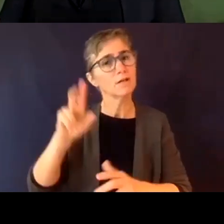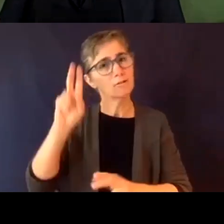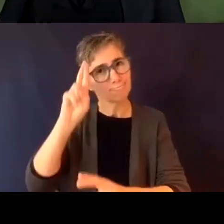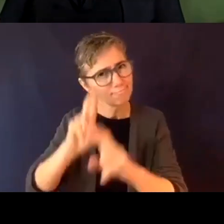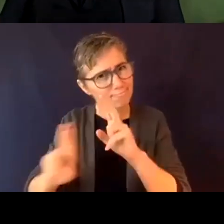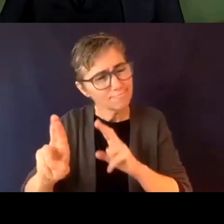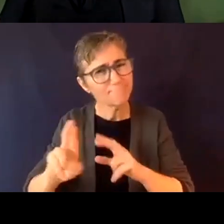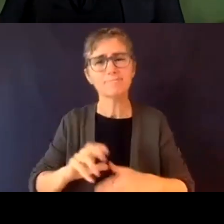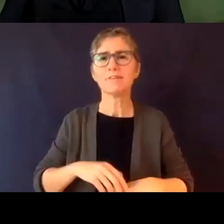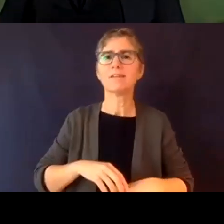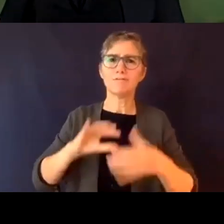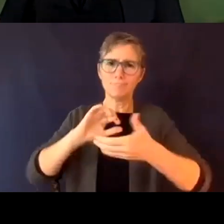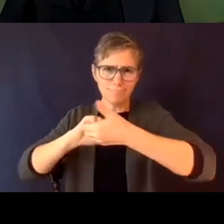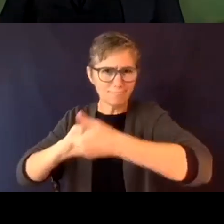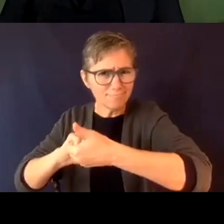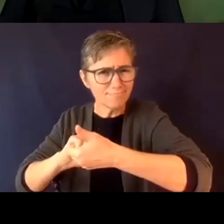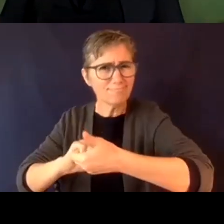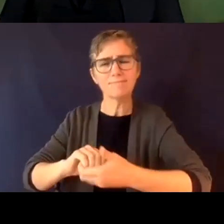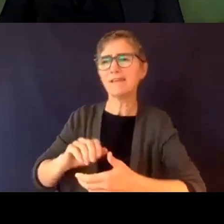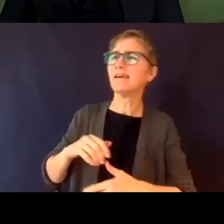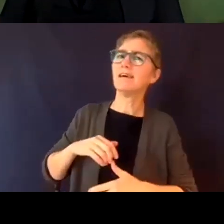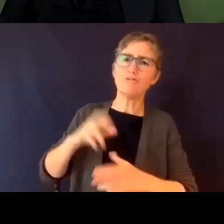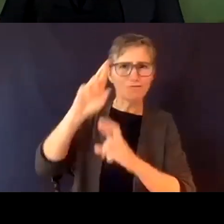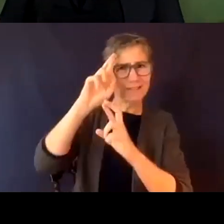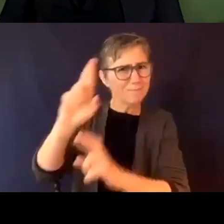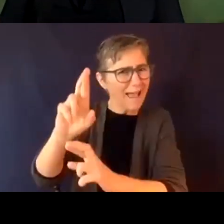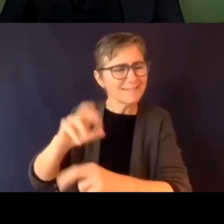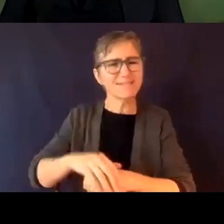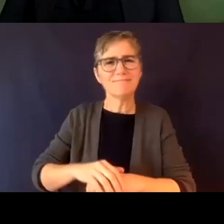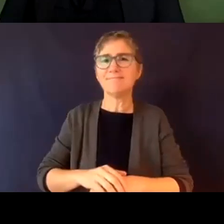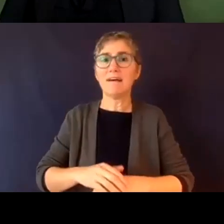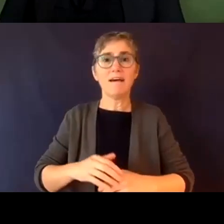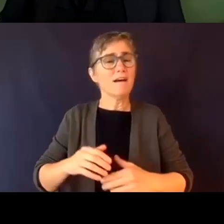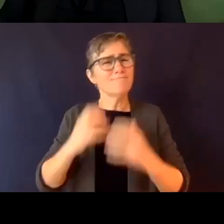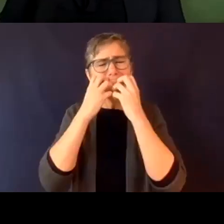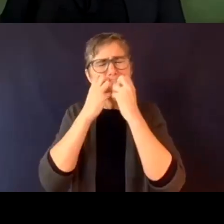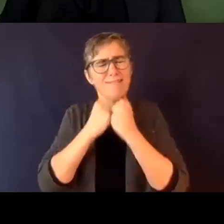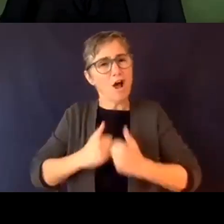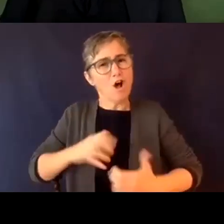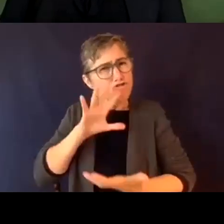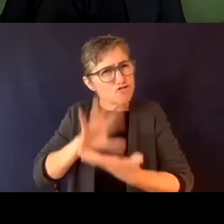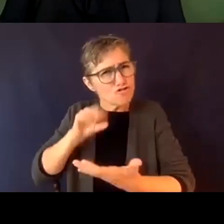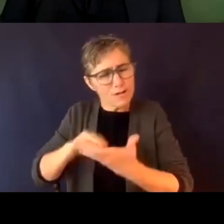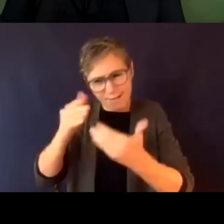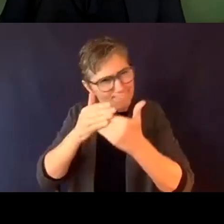and respect, of lifelong learning, of personal growth, and peer to